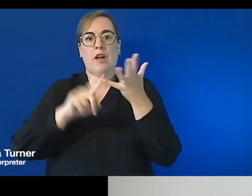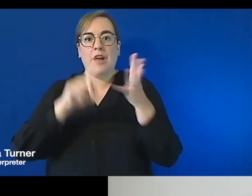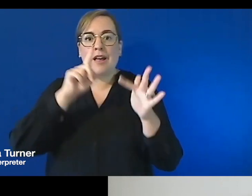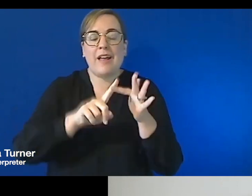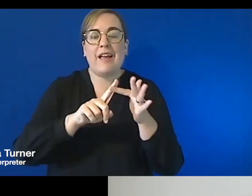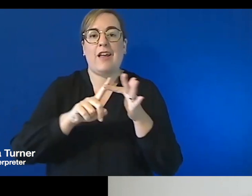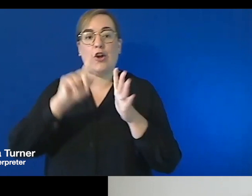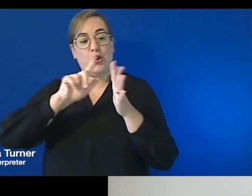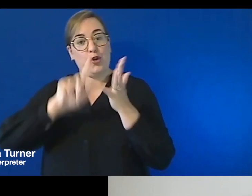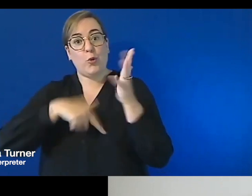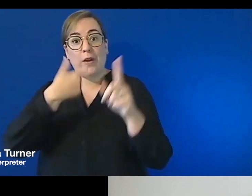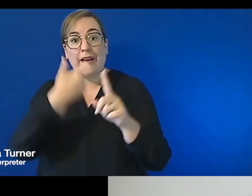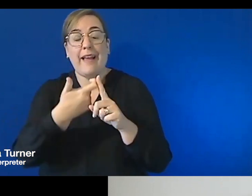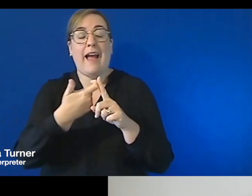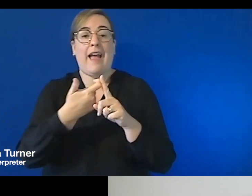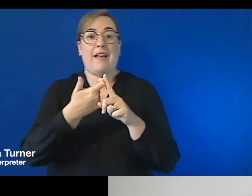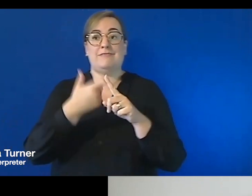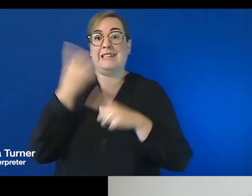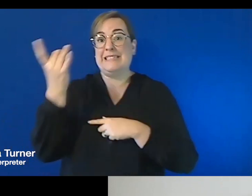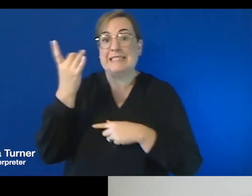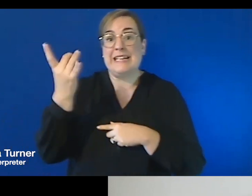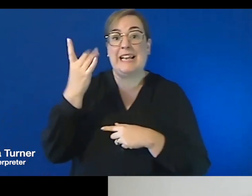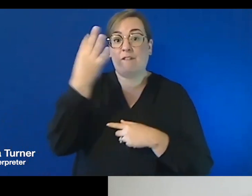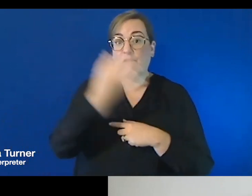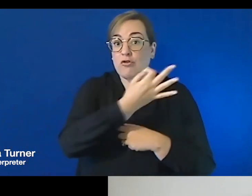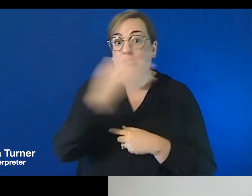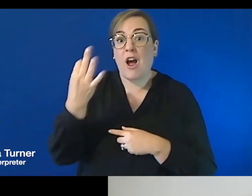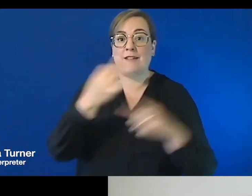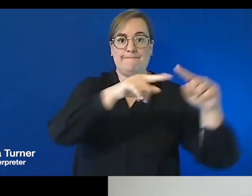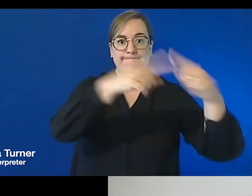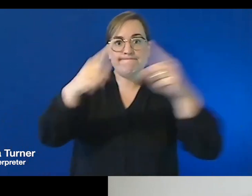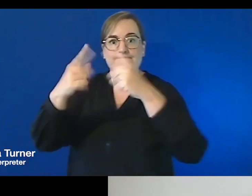Malta, Spain, Italy, France; and we are glad to add Australia to the list as well.